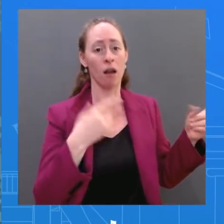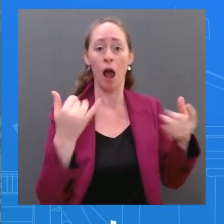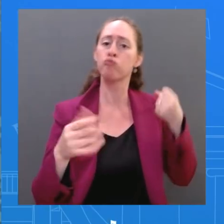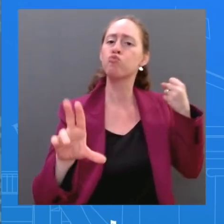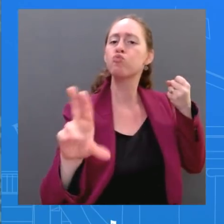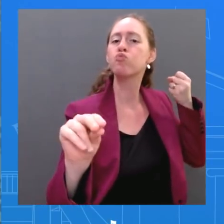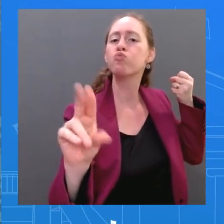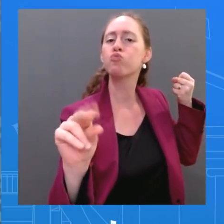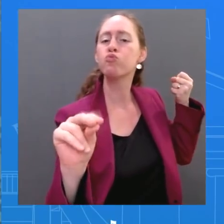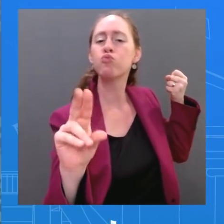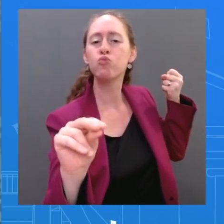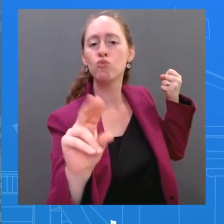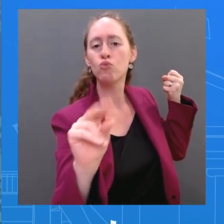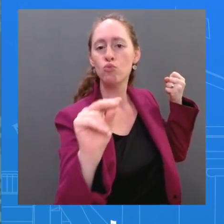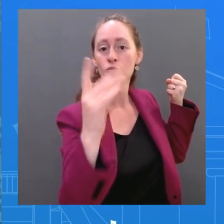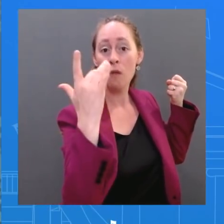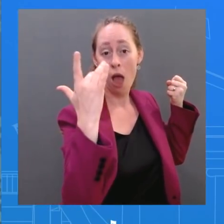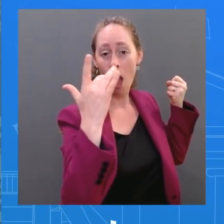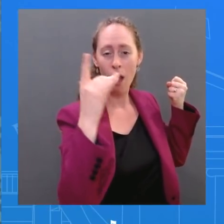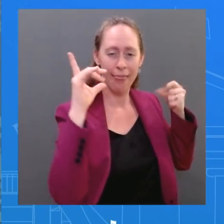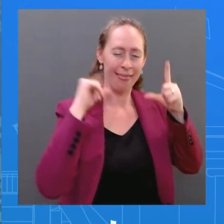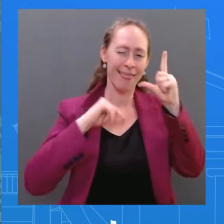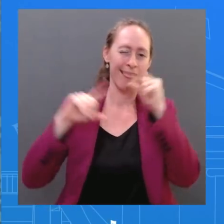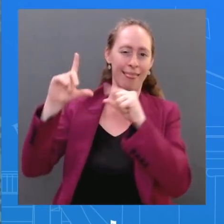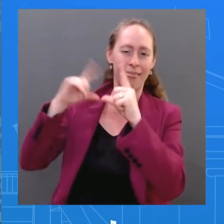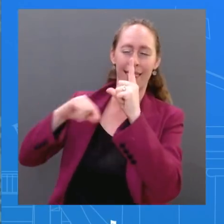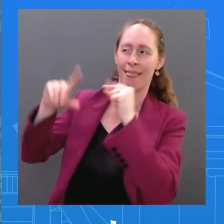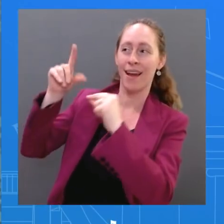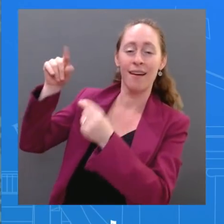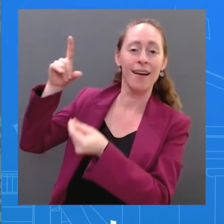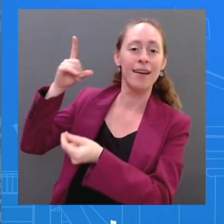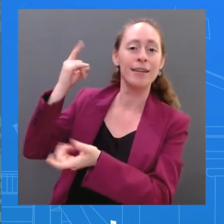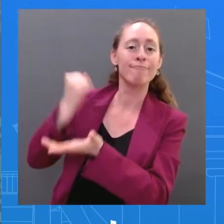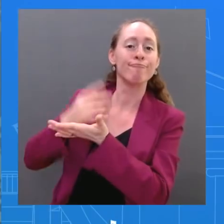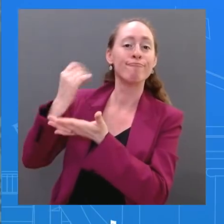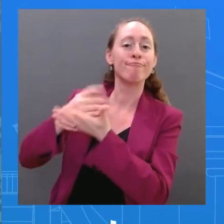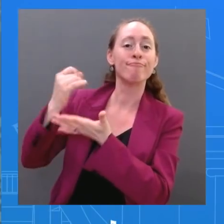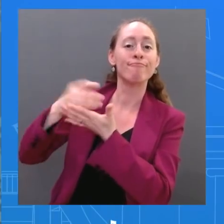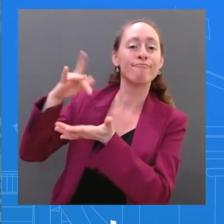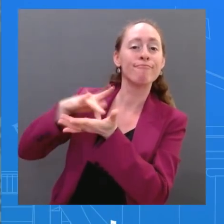It is outrageous. And here's the thing: We must do both and we can do both.